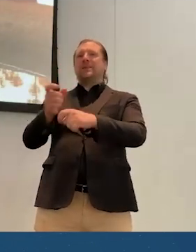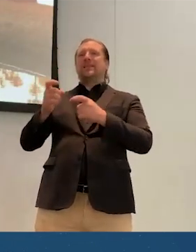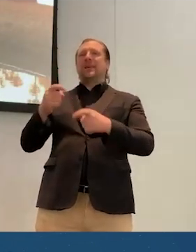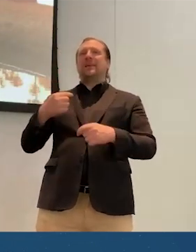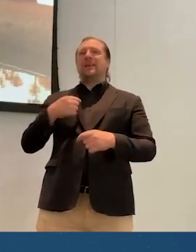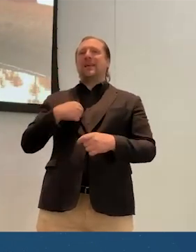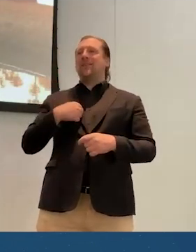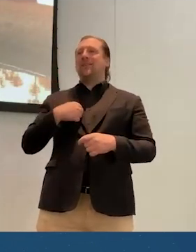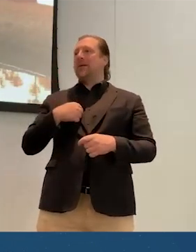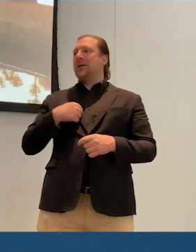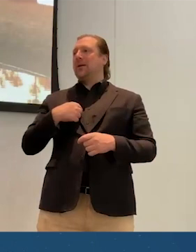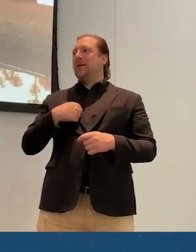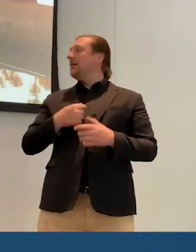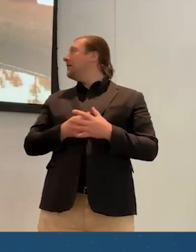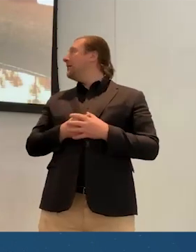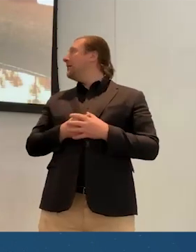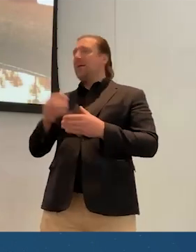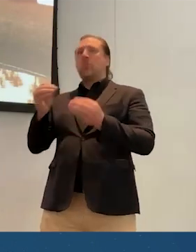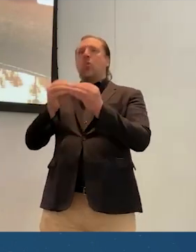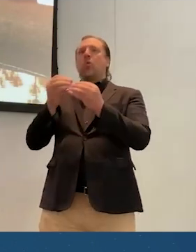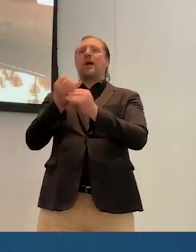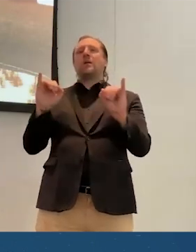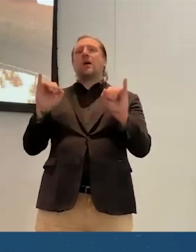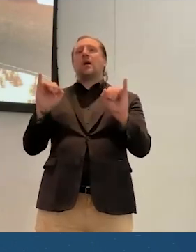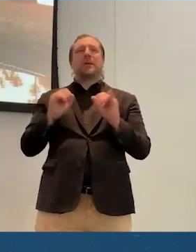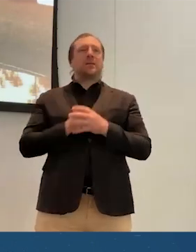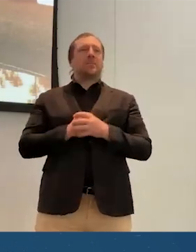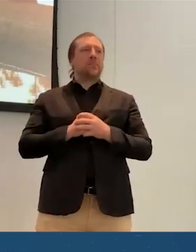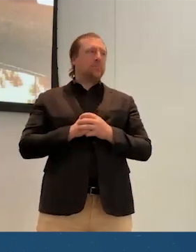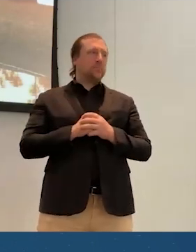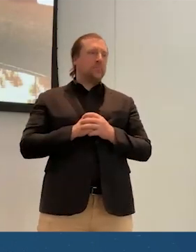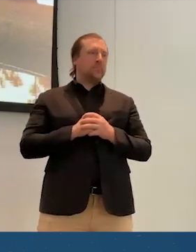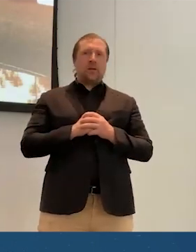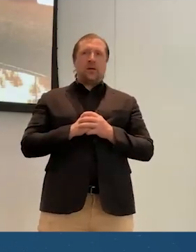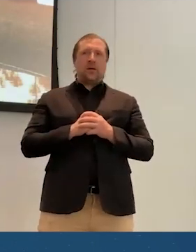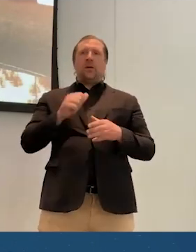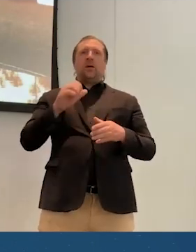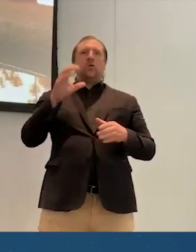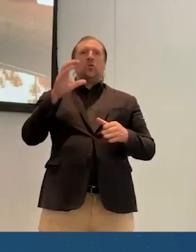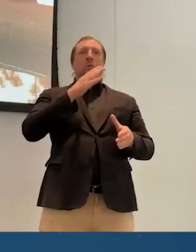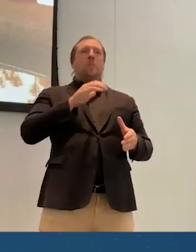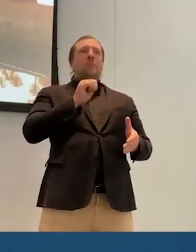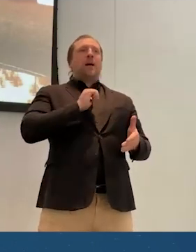the autonomy to explore at my own pace.